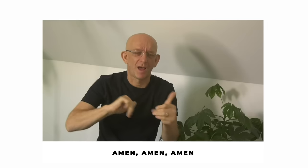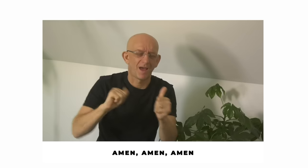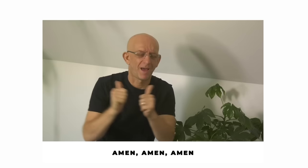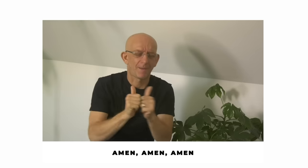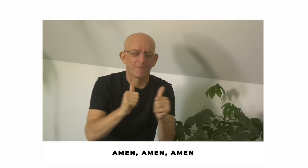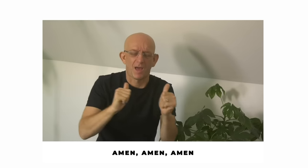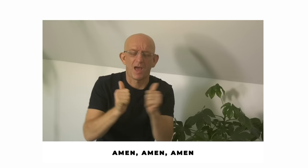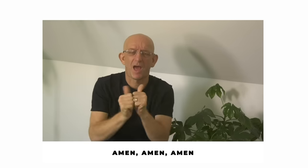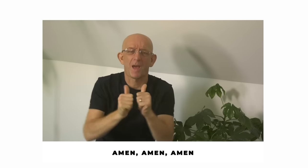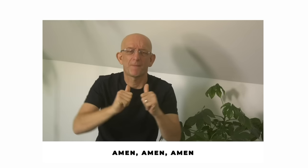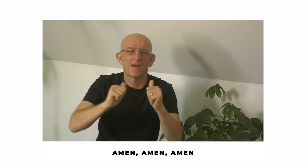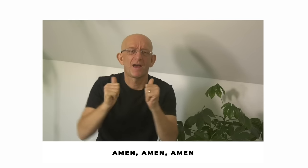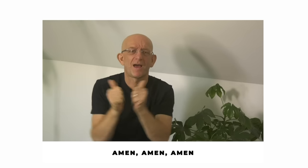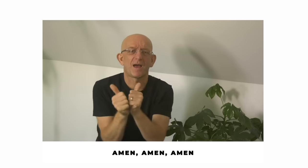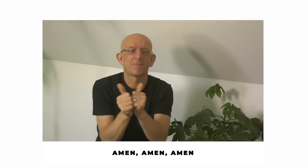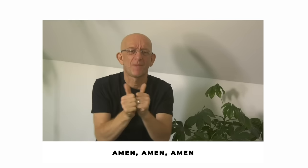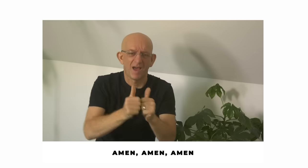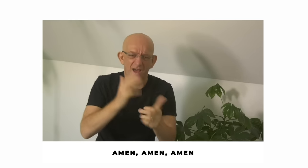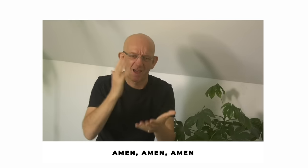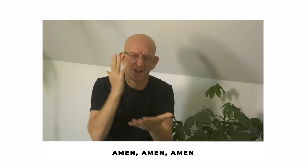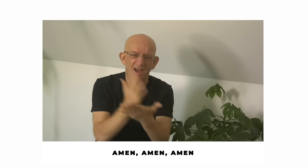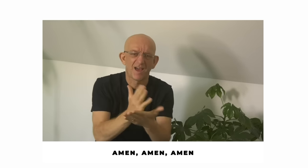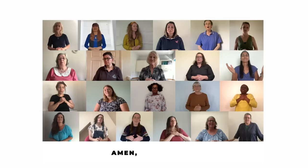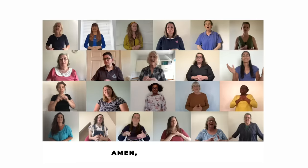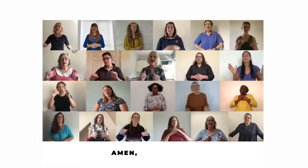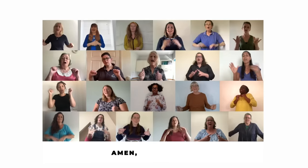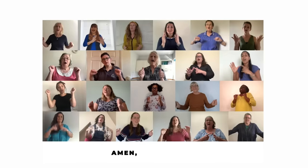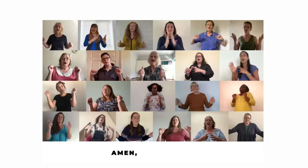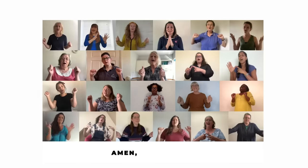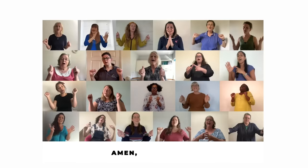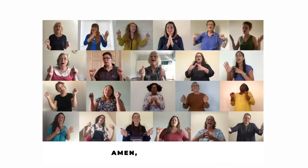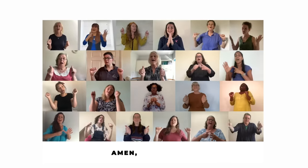He is for you Amen, amen, amen